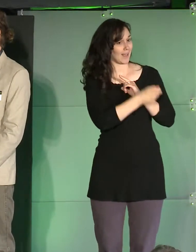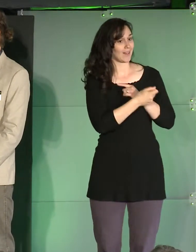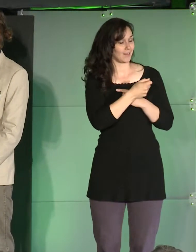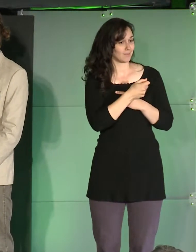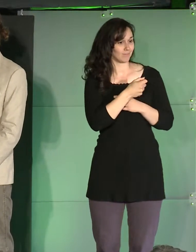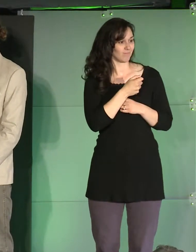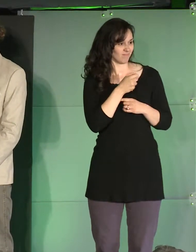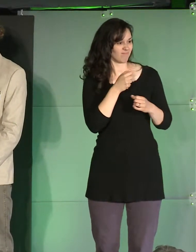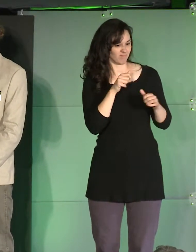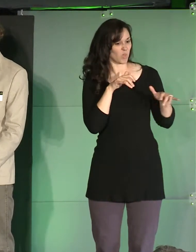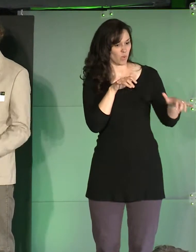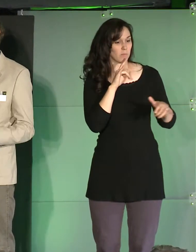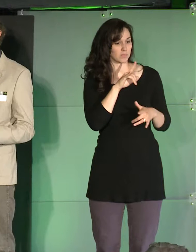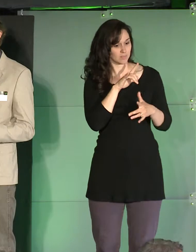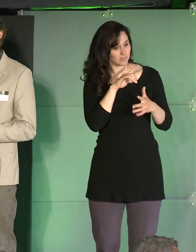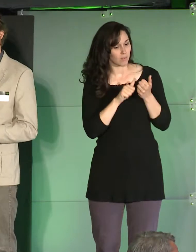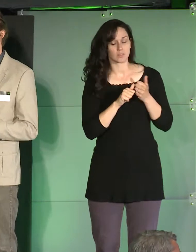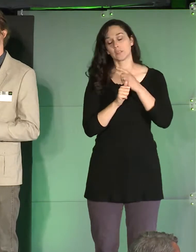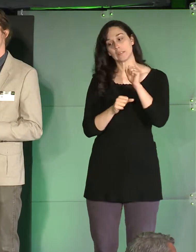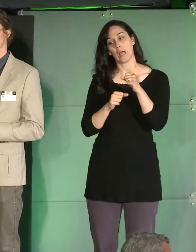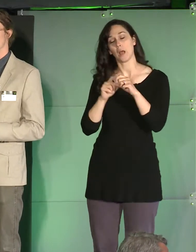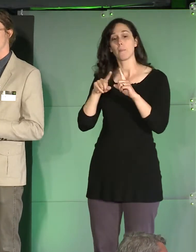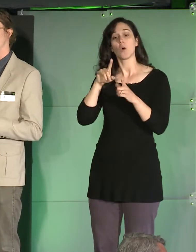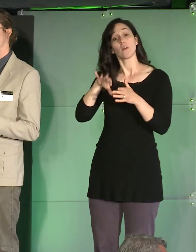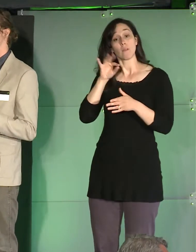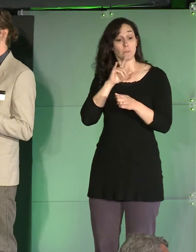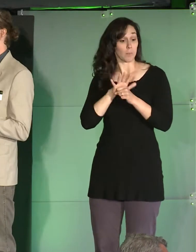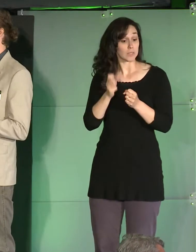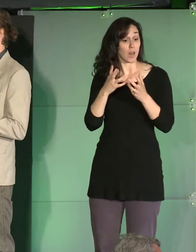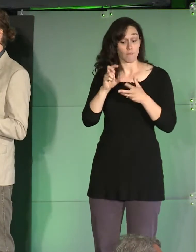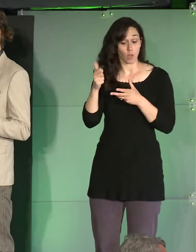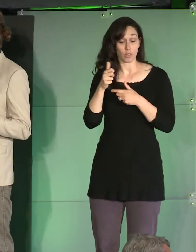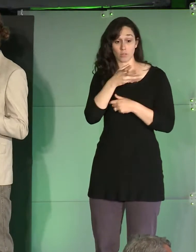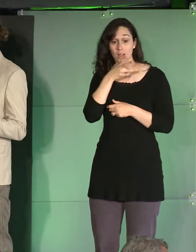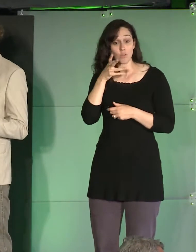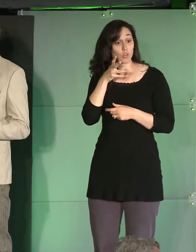It was, yes. But we actually found some promise. A lot of other agricultural industries are suffering.